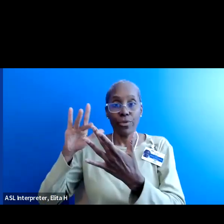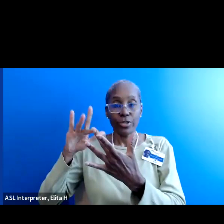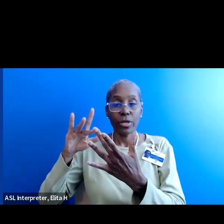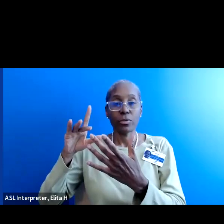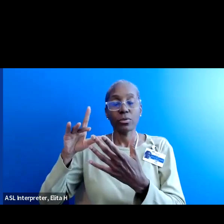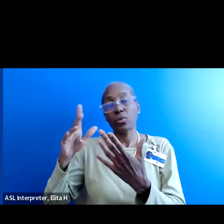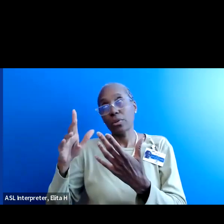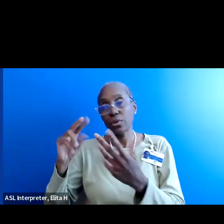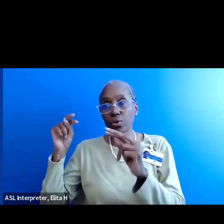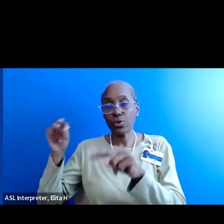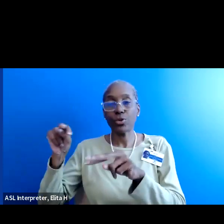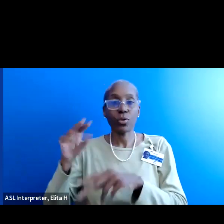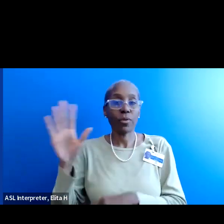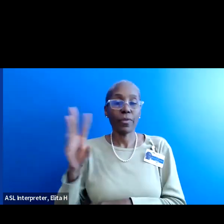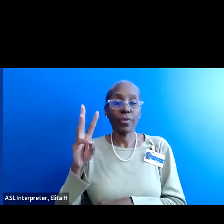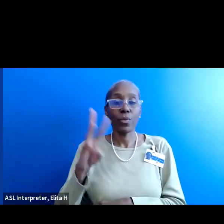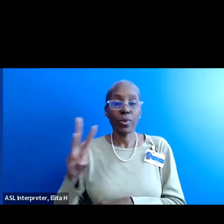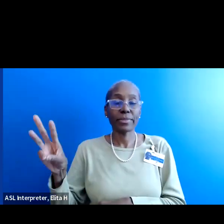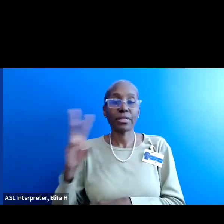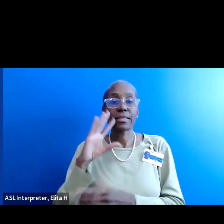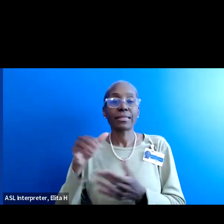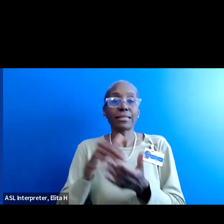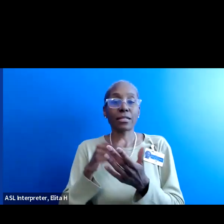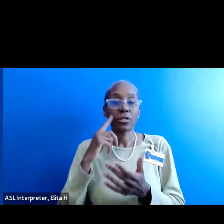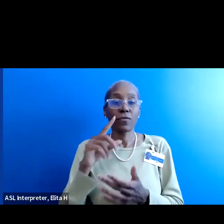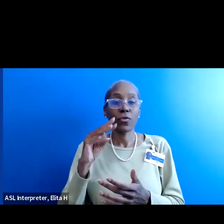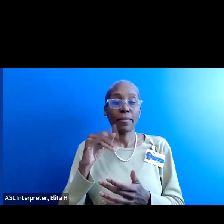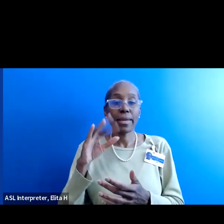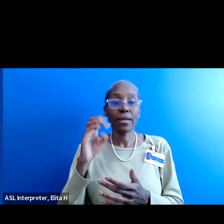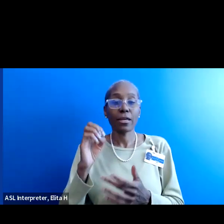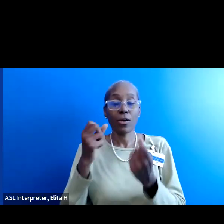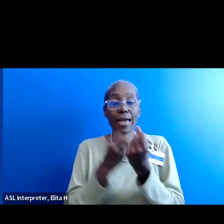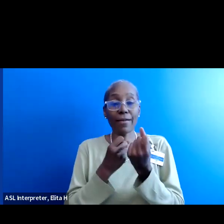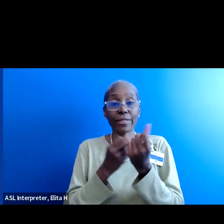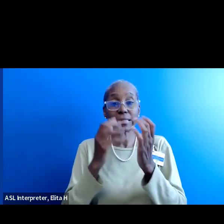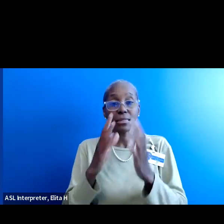or at least look on the website for Center for Medicare Advocacy. They're based in Connecticut.